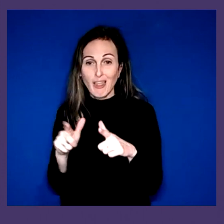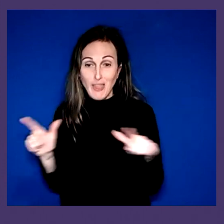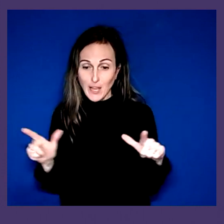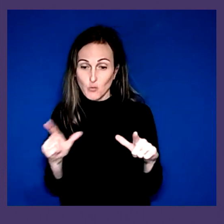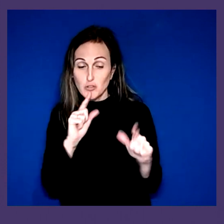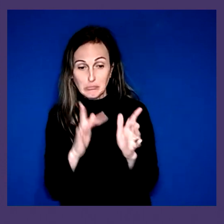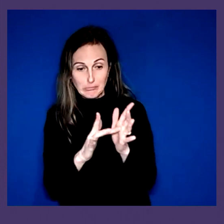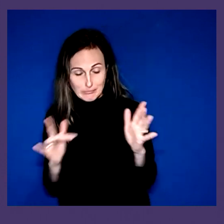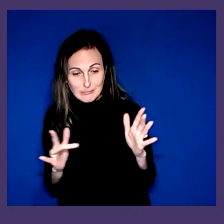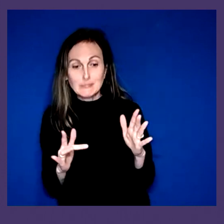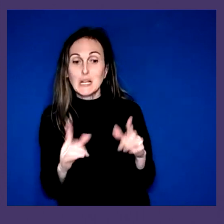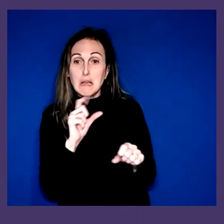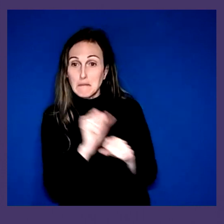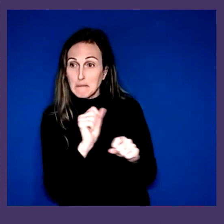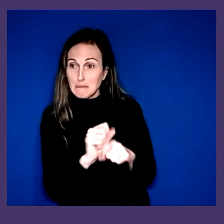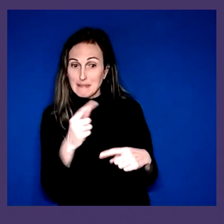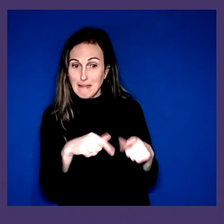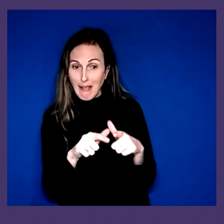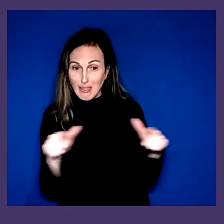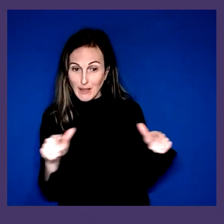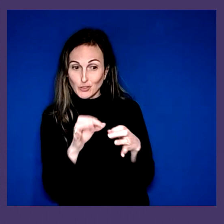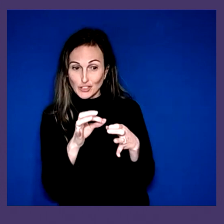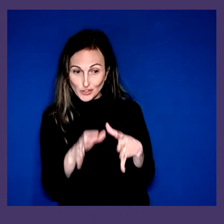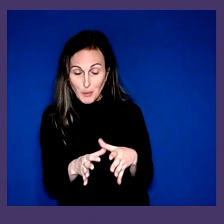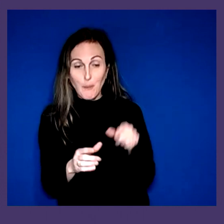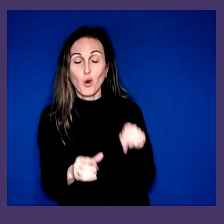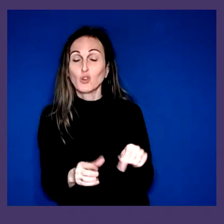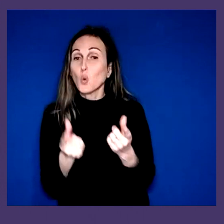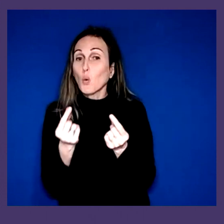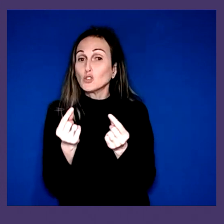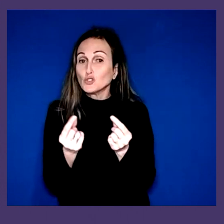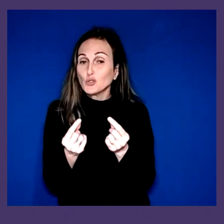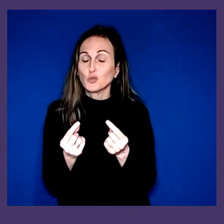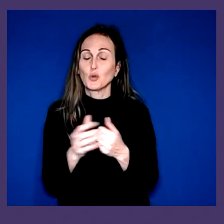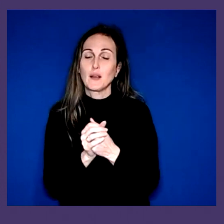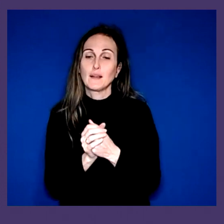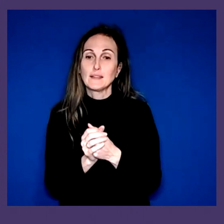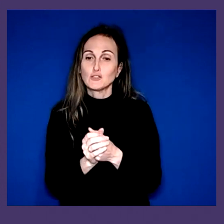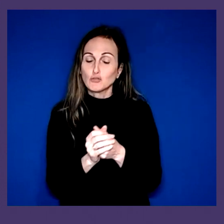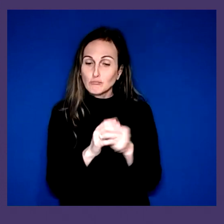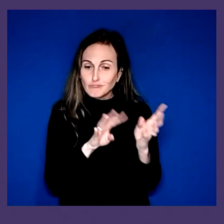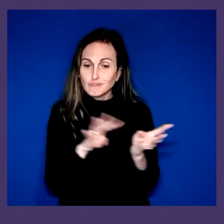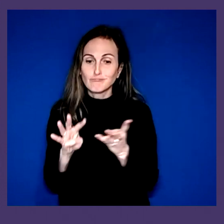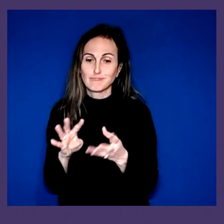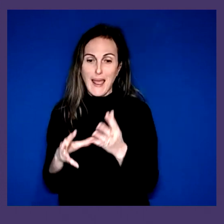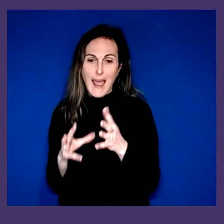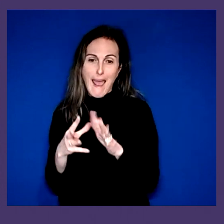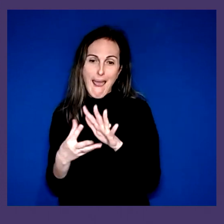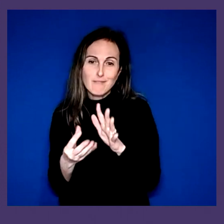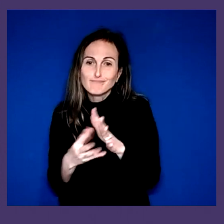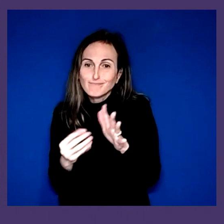It's super quick to add Signly to a website. It's about 5 or 10 minutes work to drop our code into